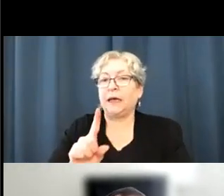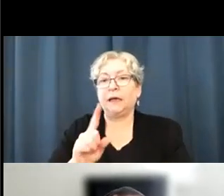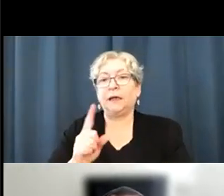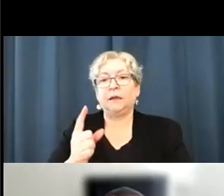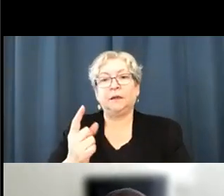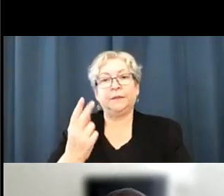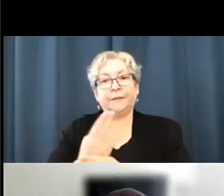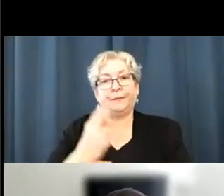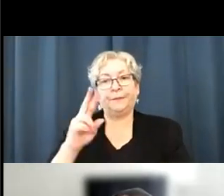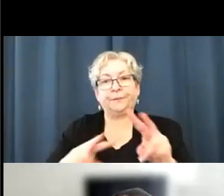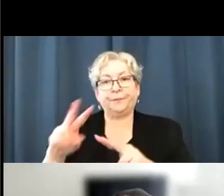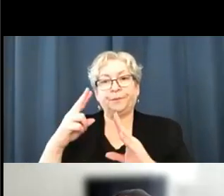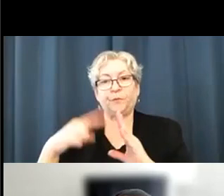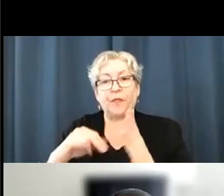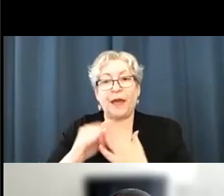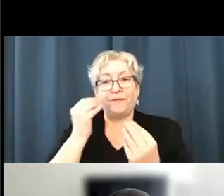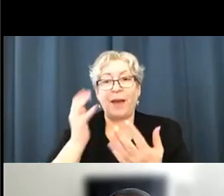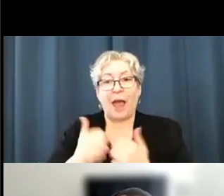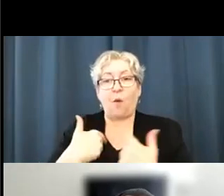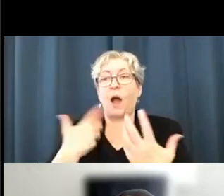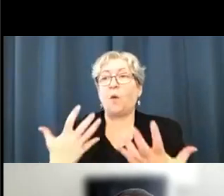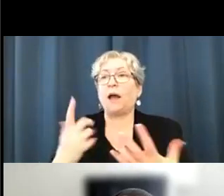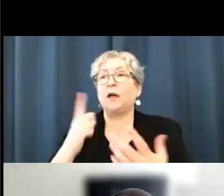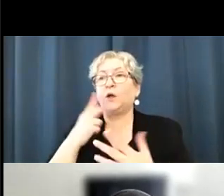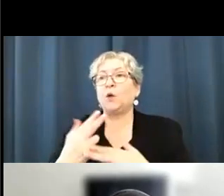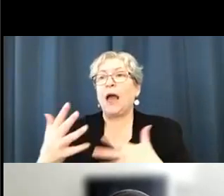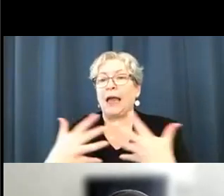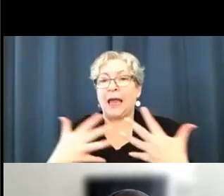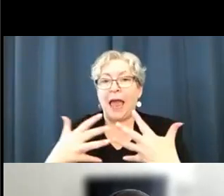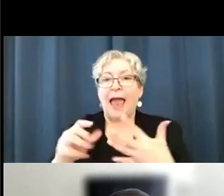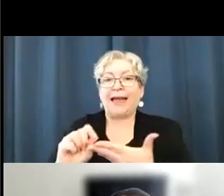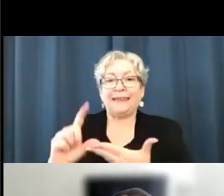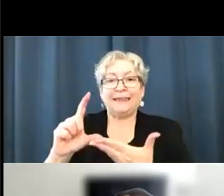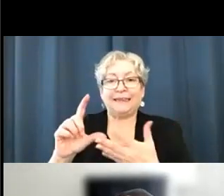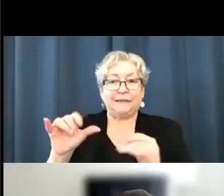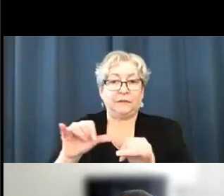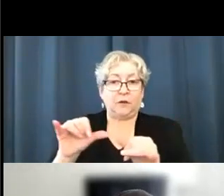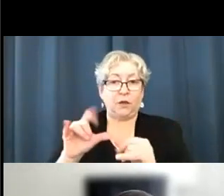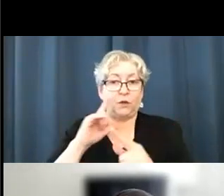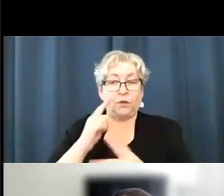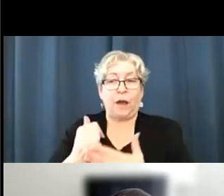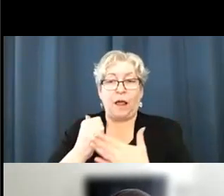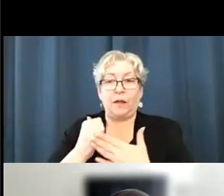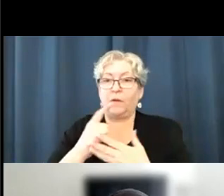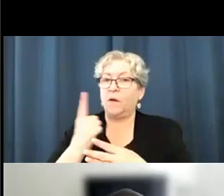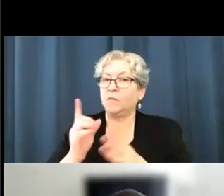the way that I want it to be. And I can use contrast and text size to help do that. And always pushing for sufficient contrast